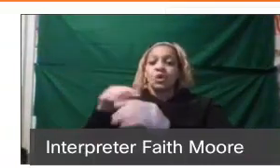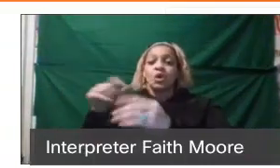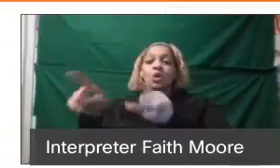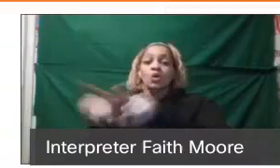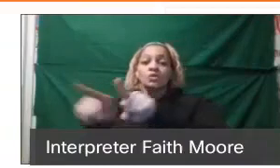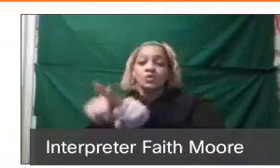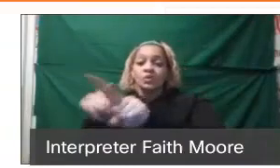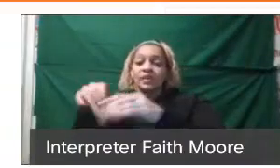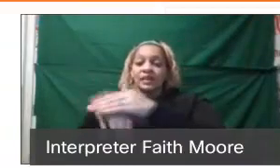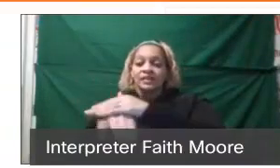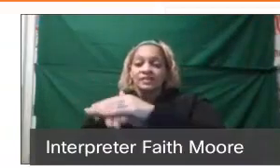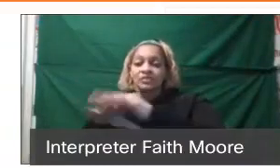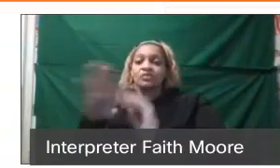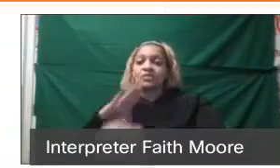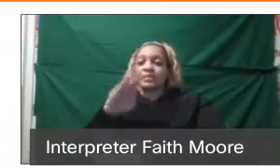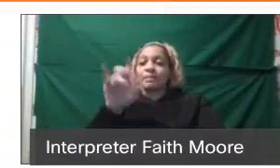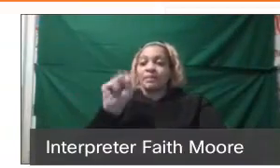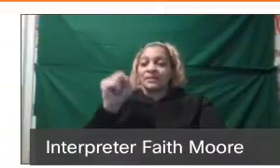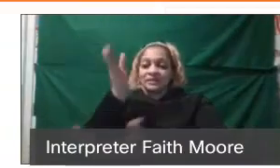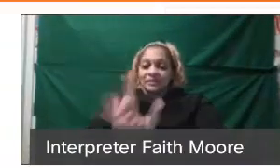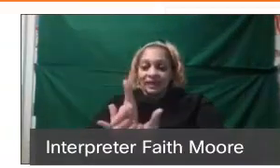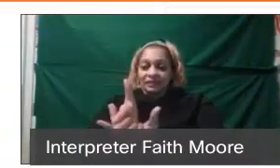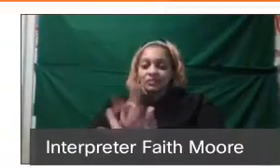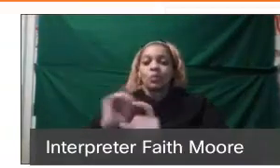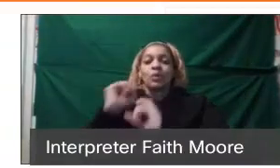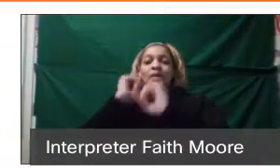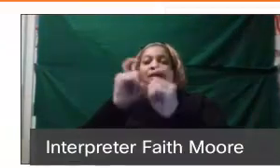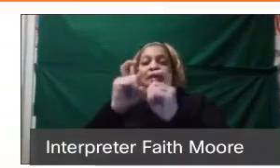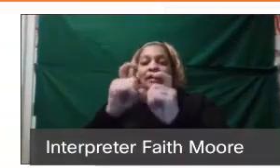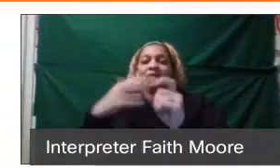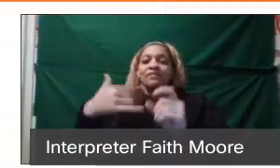We're proposing high visibility crosswalks with rapid flashing beacons.